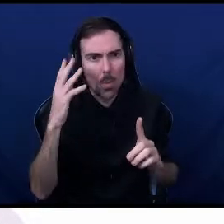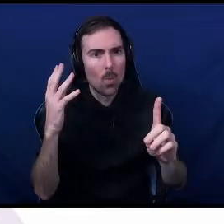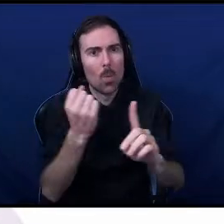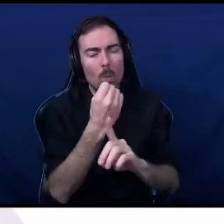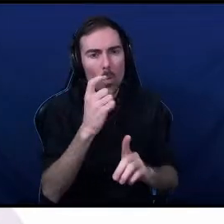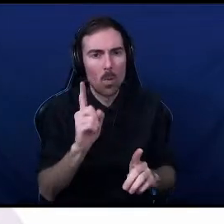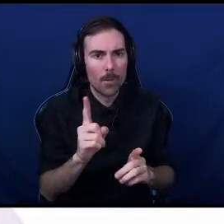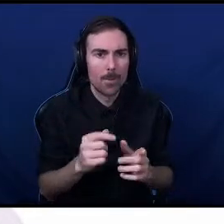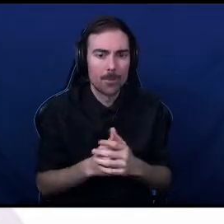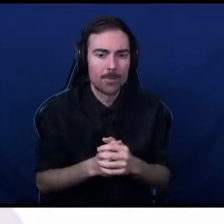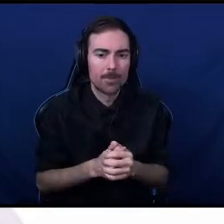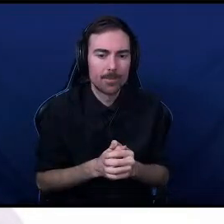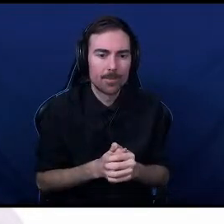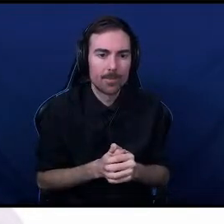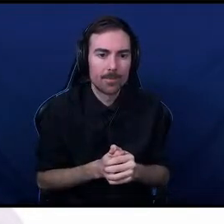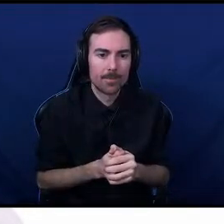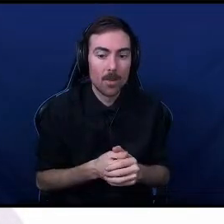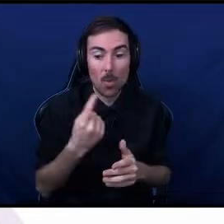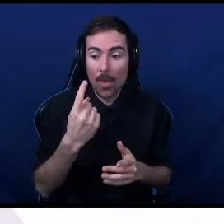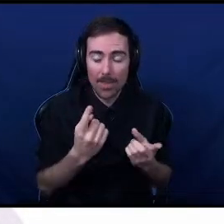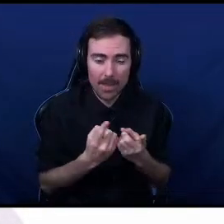i One of the things, I think that if I was thinking about the